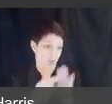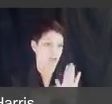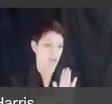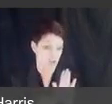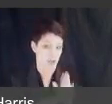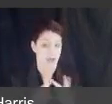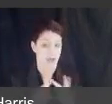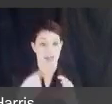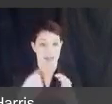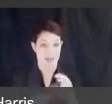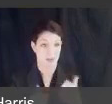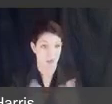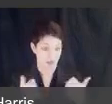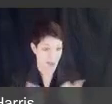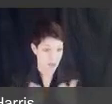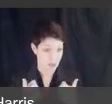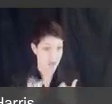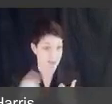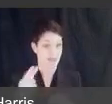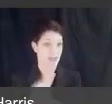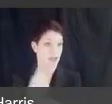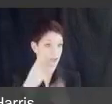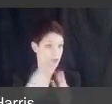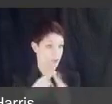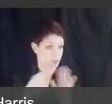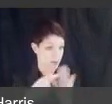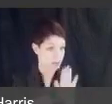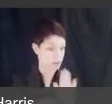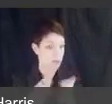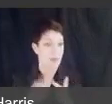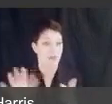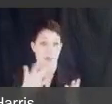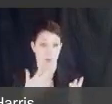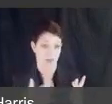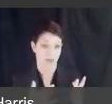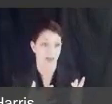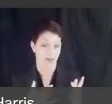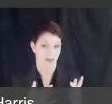address that they used to register, and their date of birth and then we'll remove them from the list.